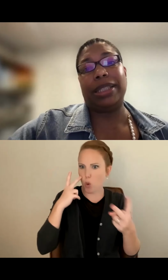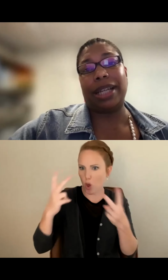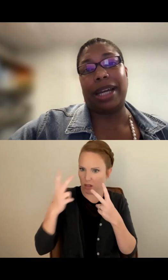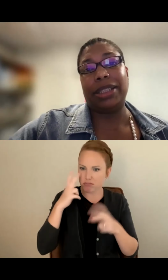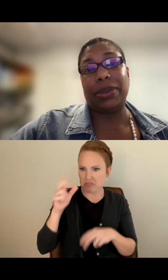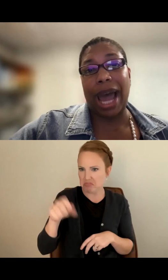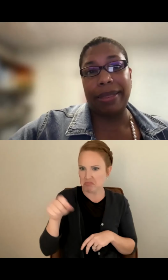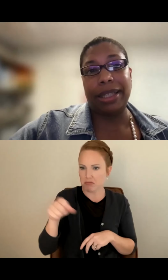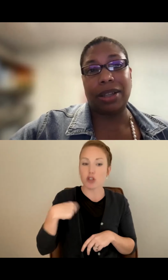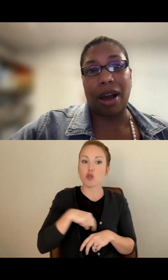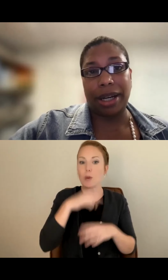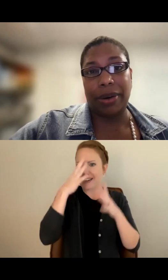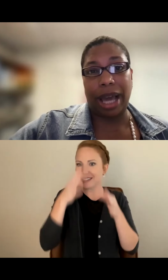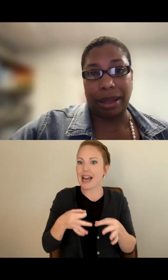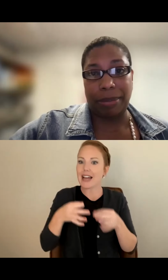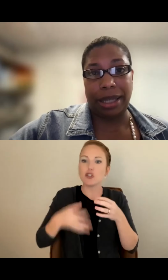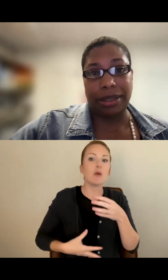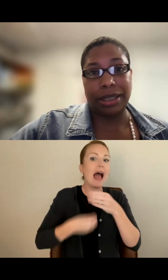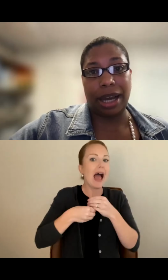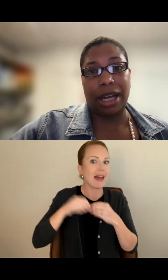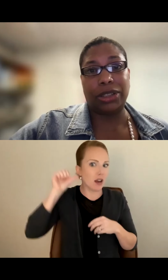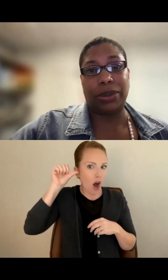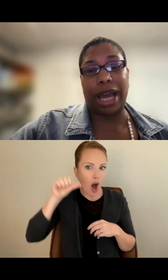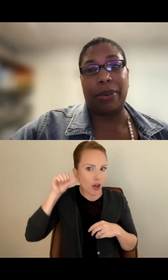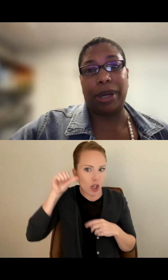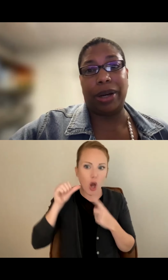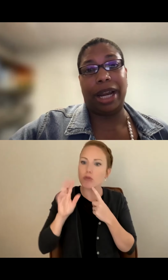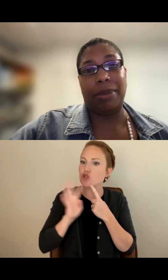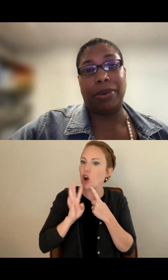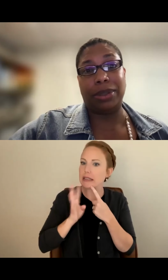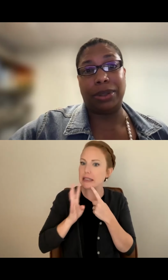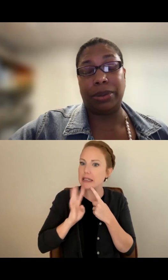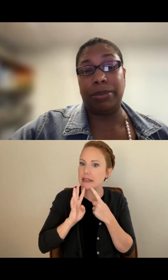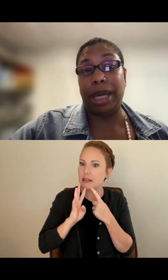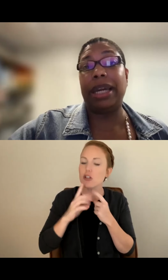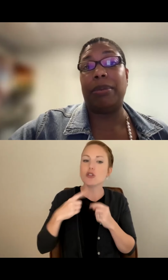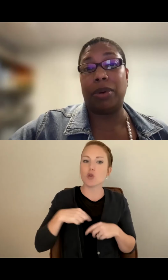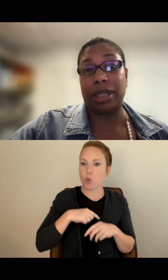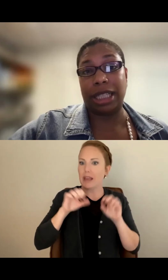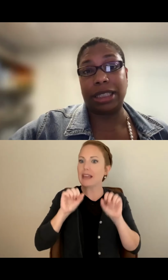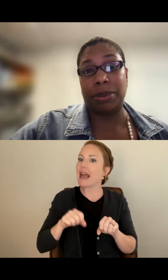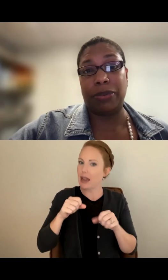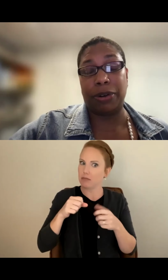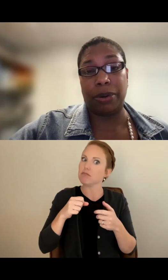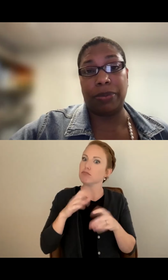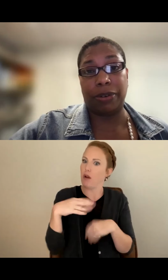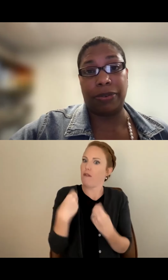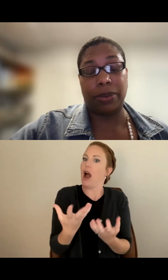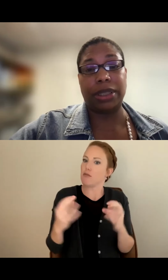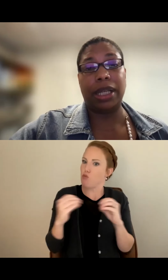We decided to add this audio element so that we are able to make it more accessible for folks.